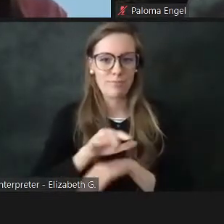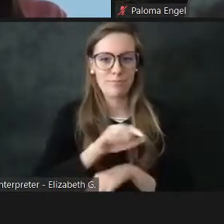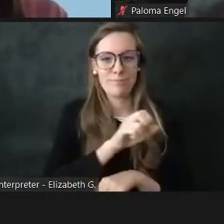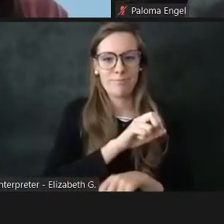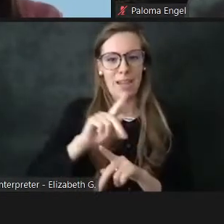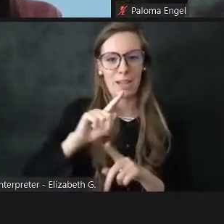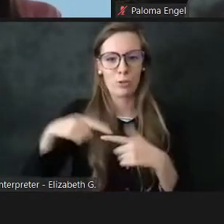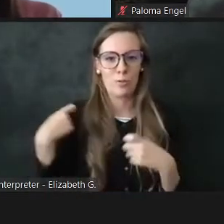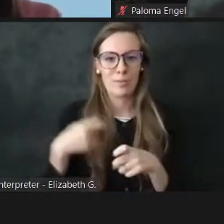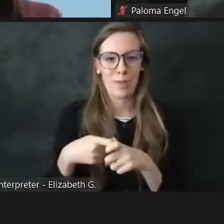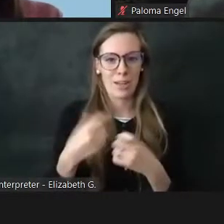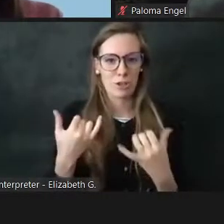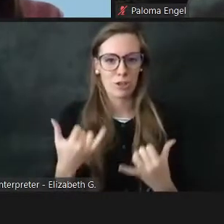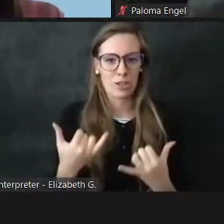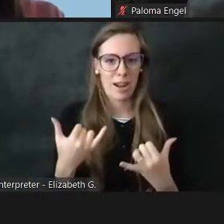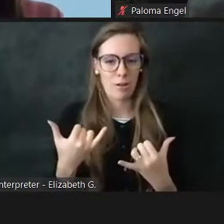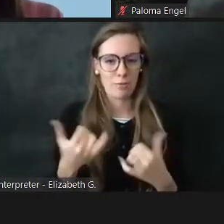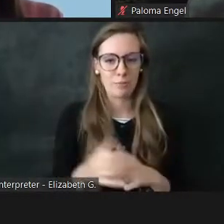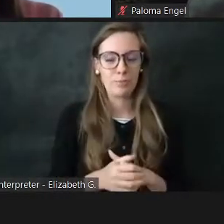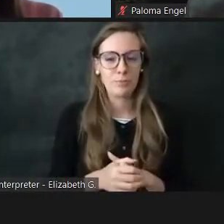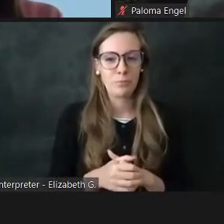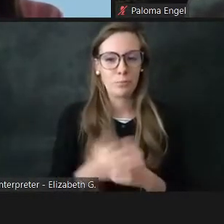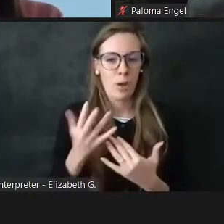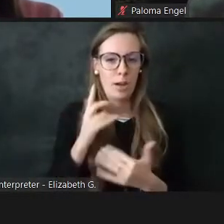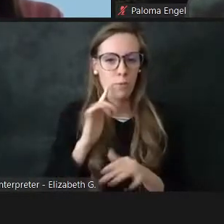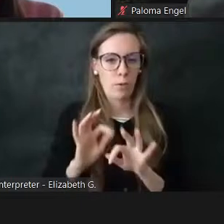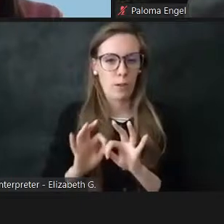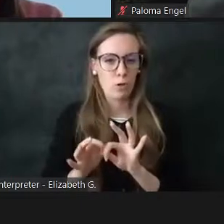So we're going to start with some good news.